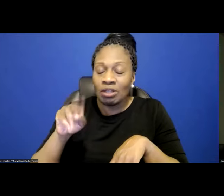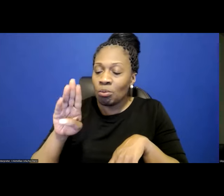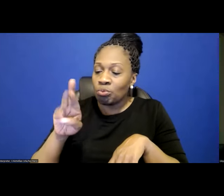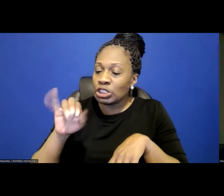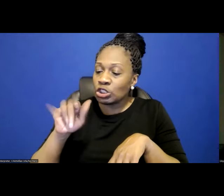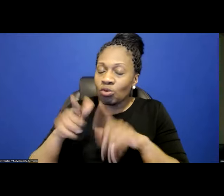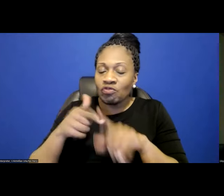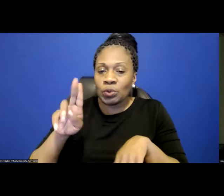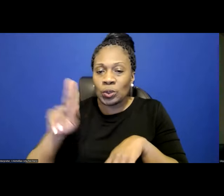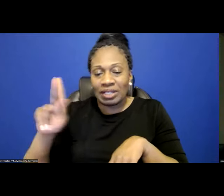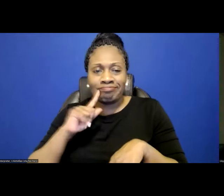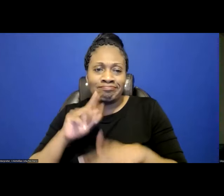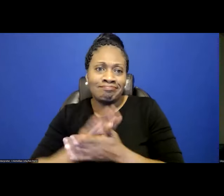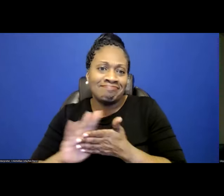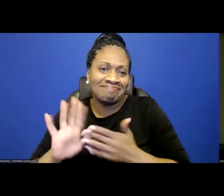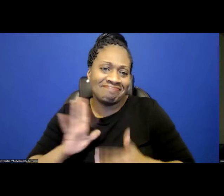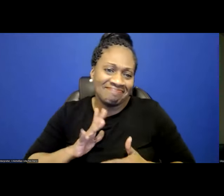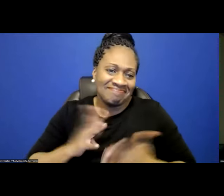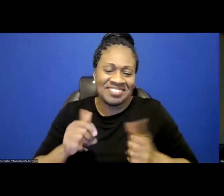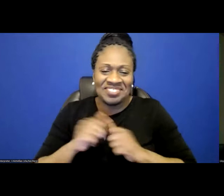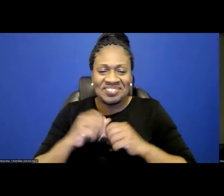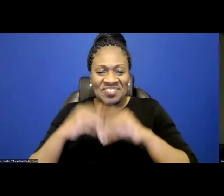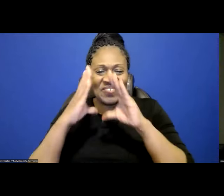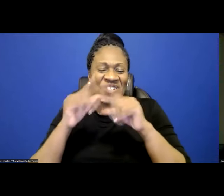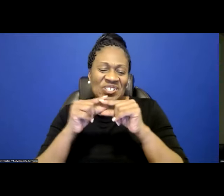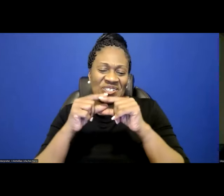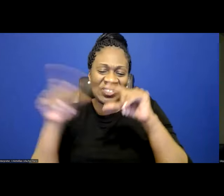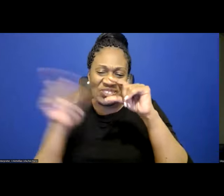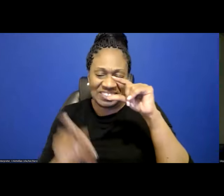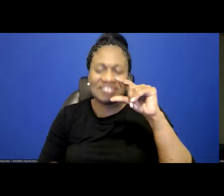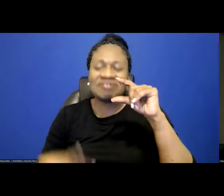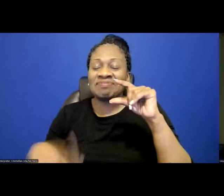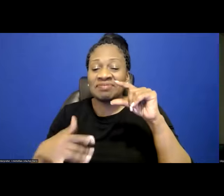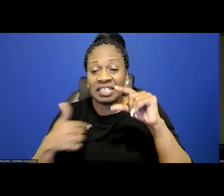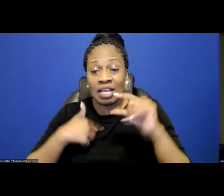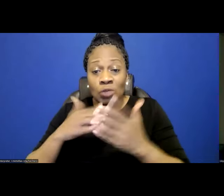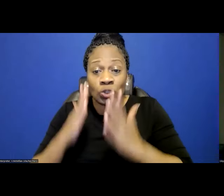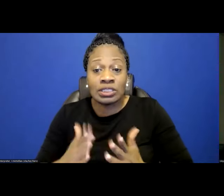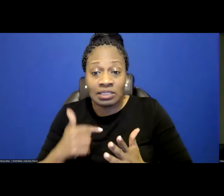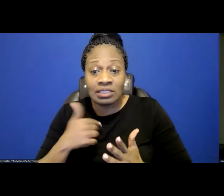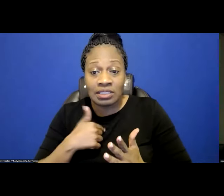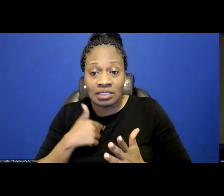It's really lovely to be with you all virtually. I am a musician and composer.